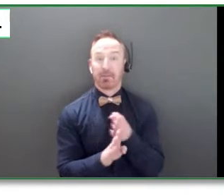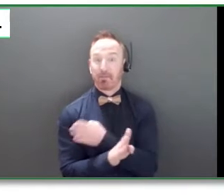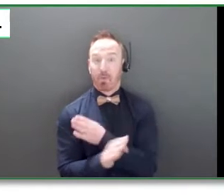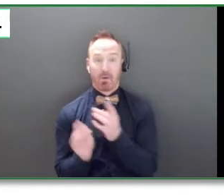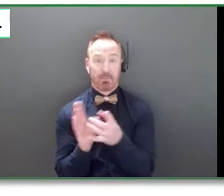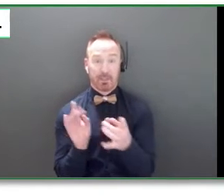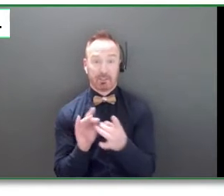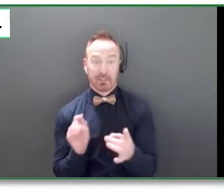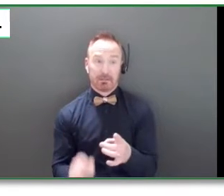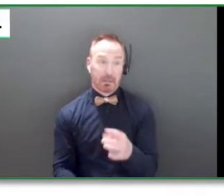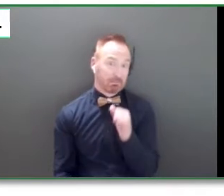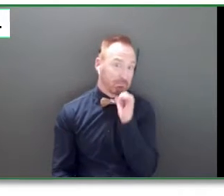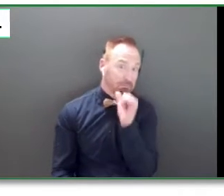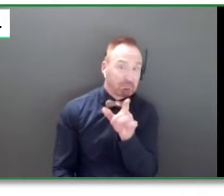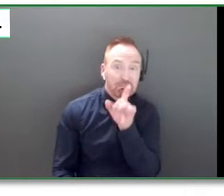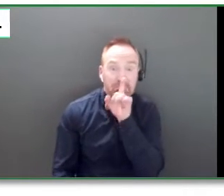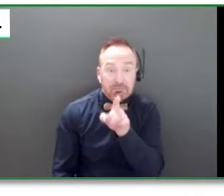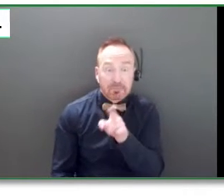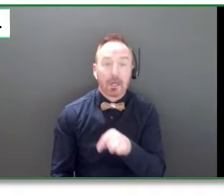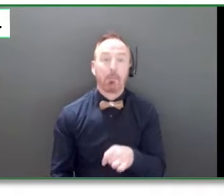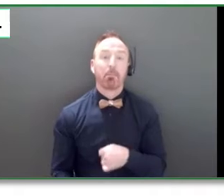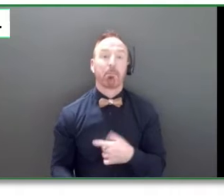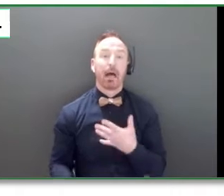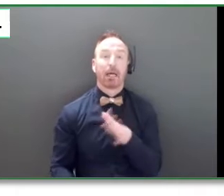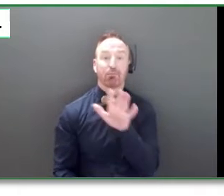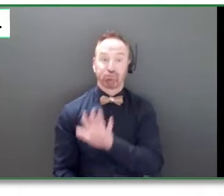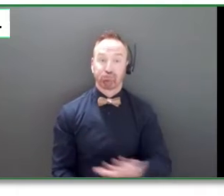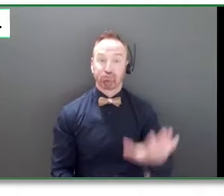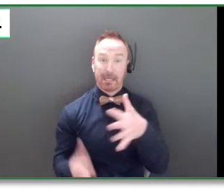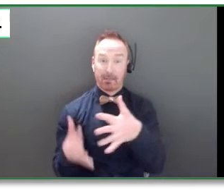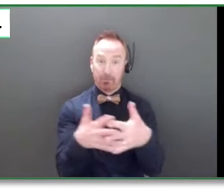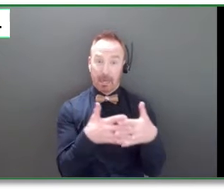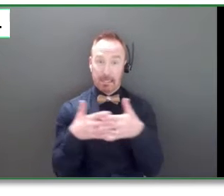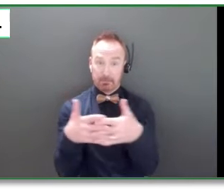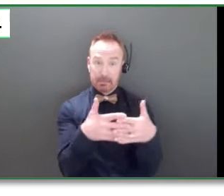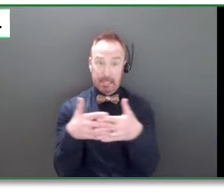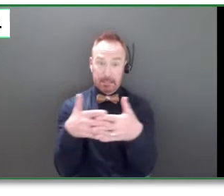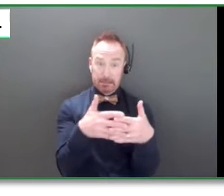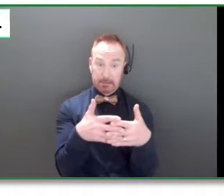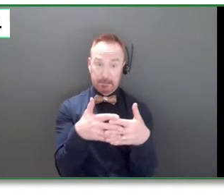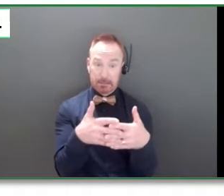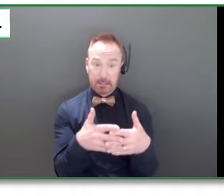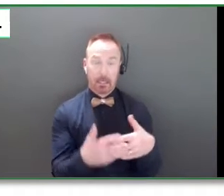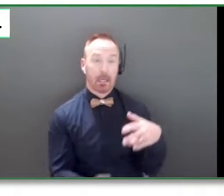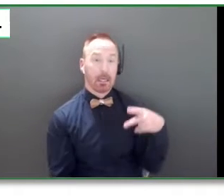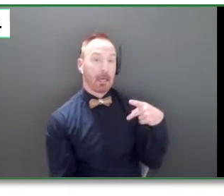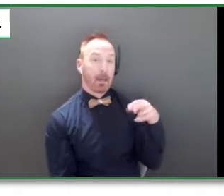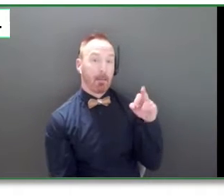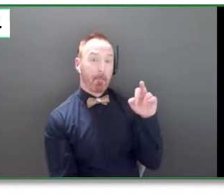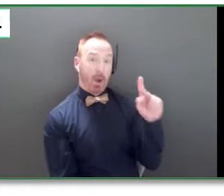In the USA park fees are often free for those with